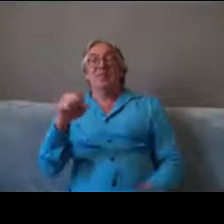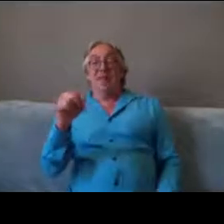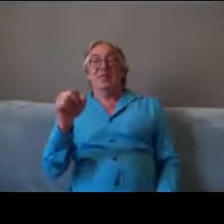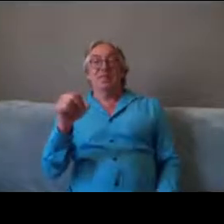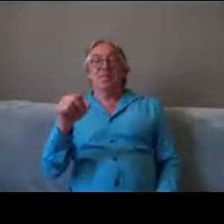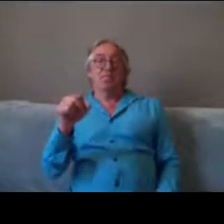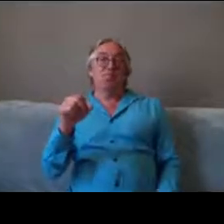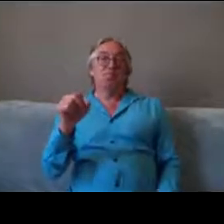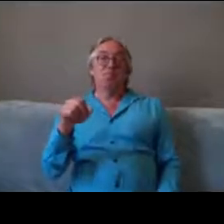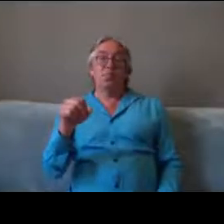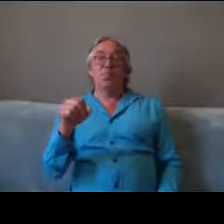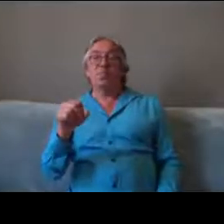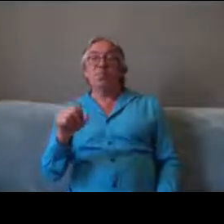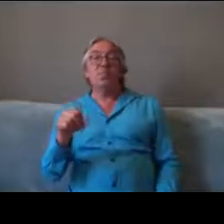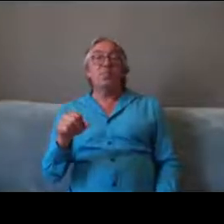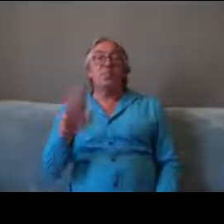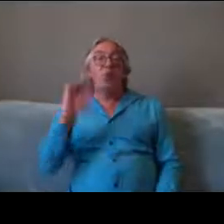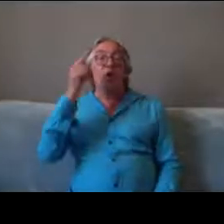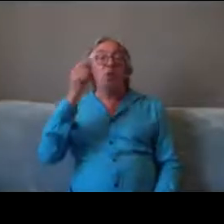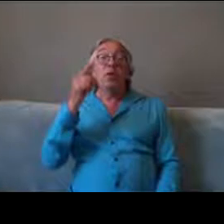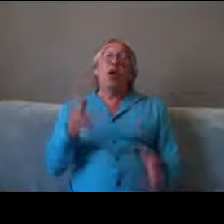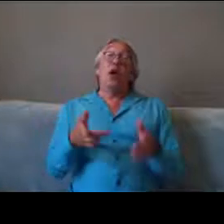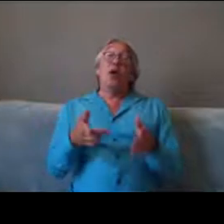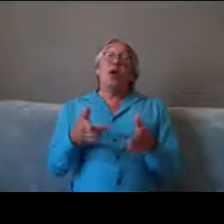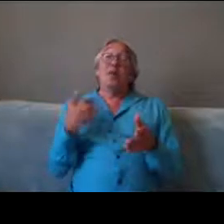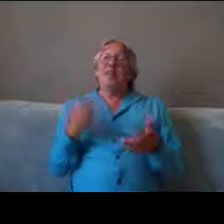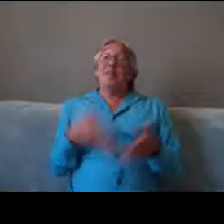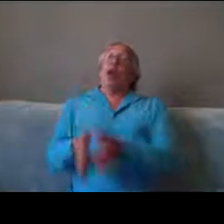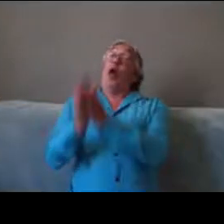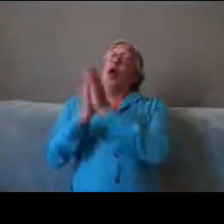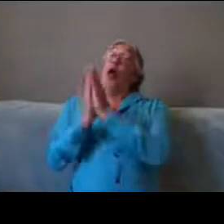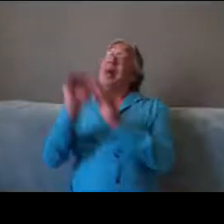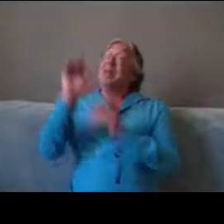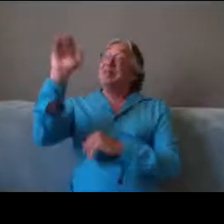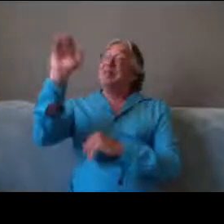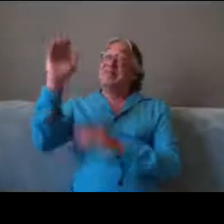the European universities, capacity building actions, etc.